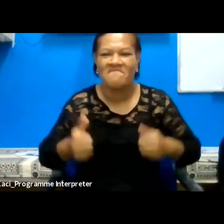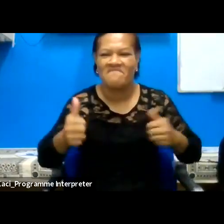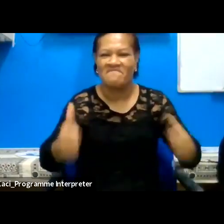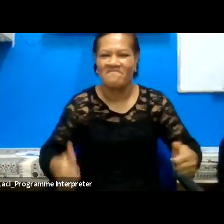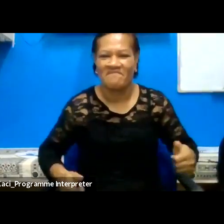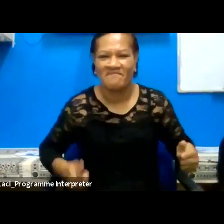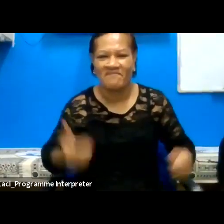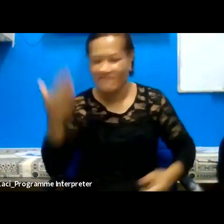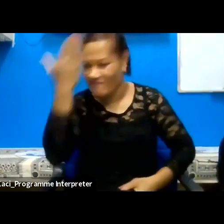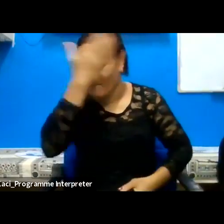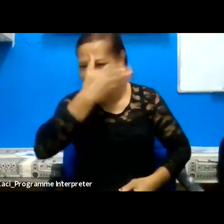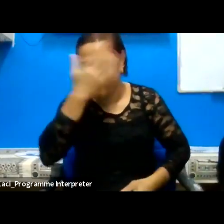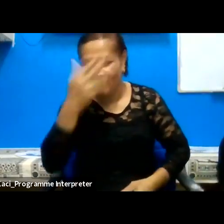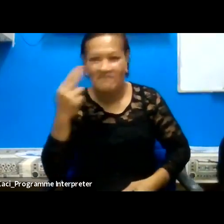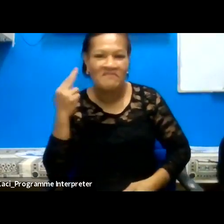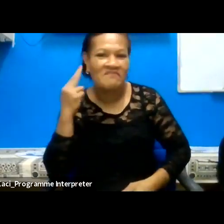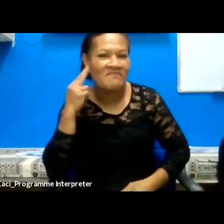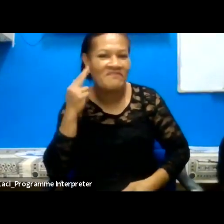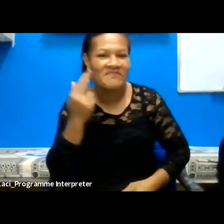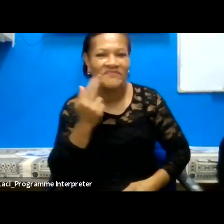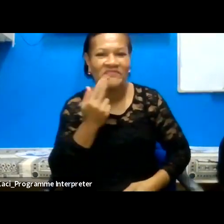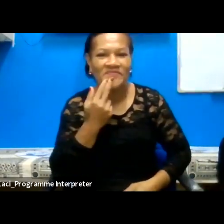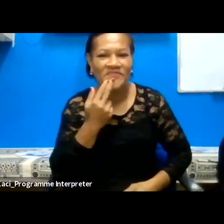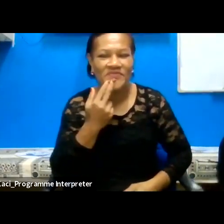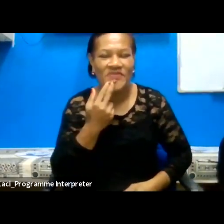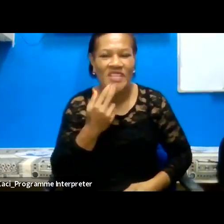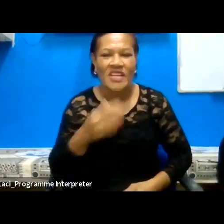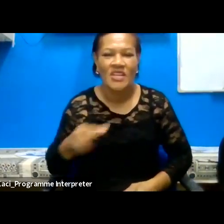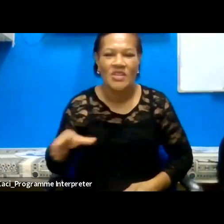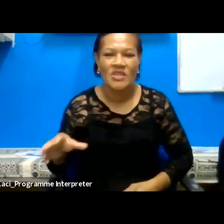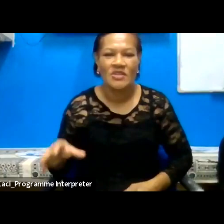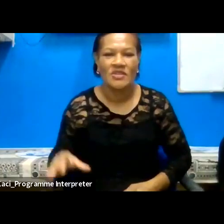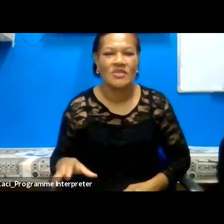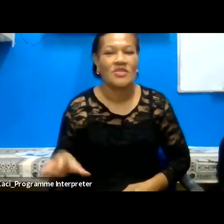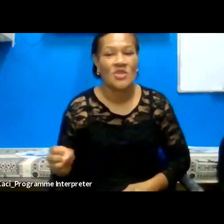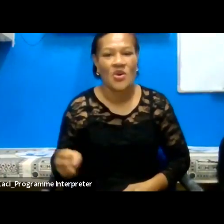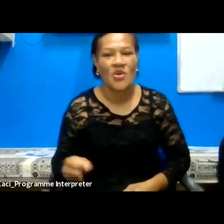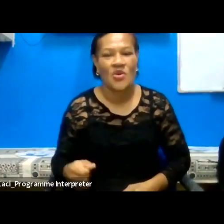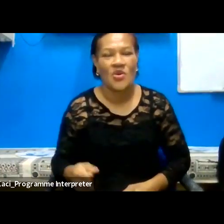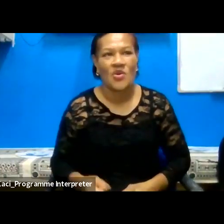place I know where I can go